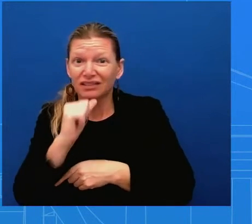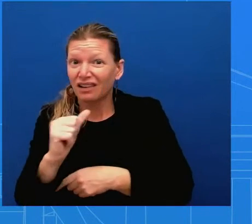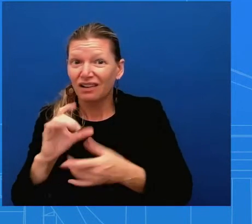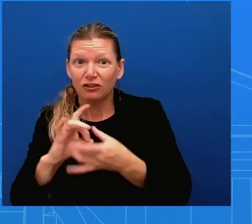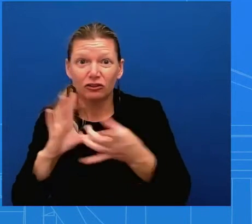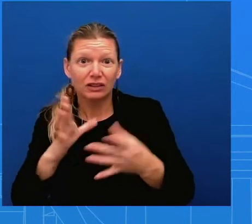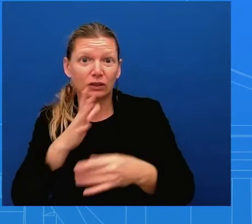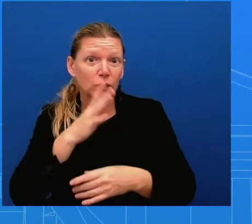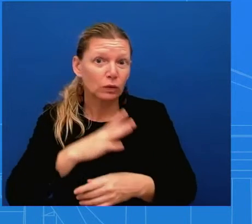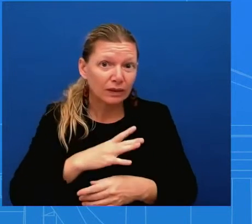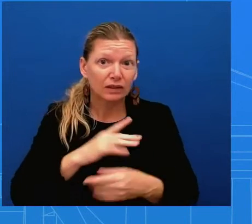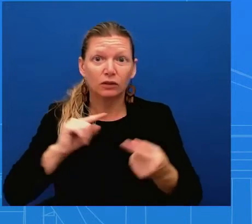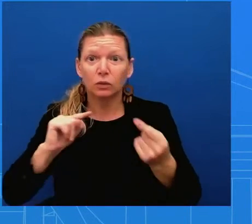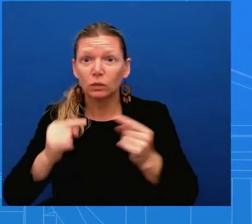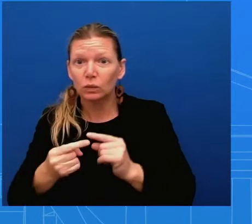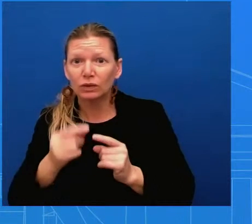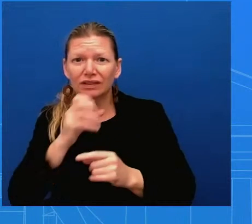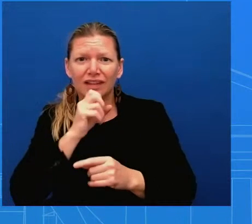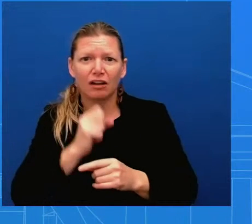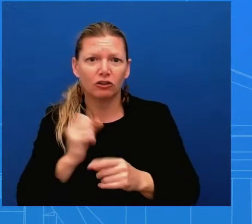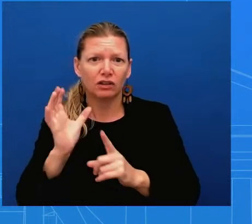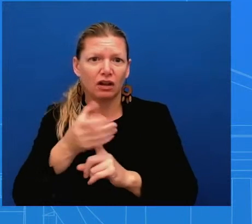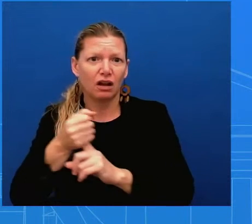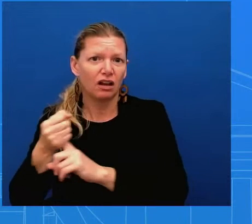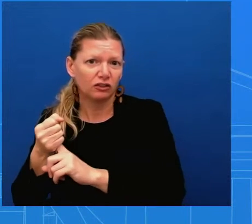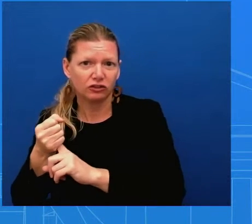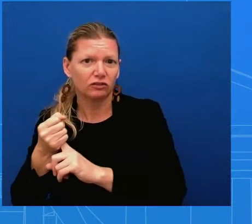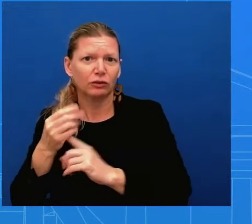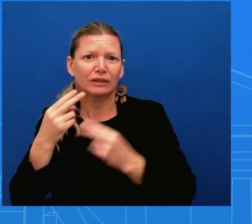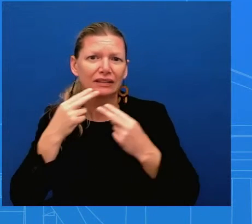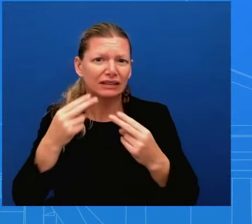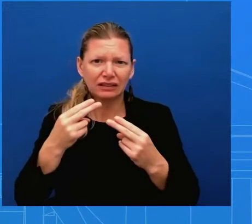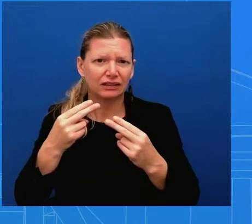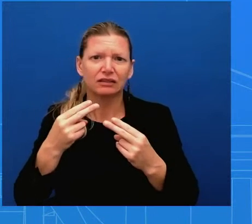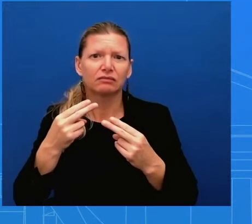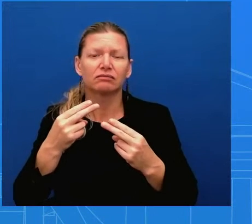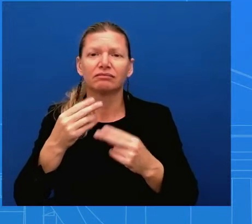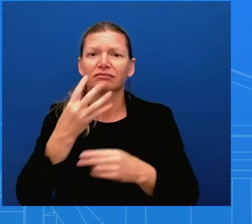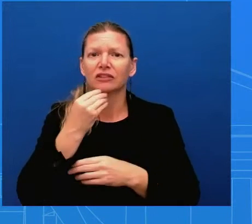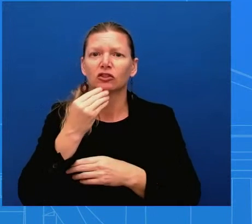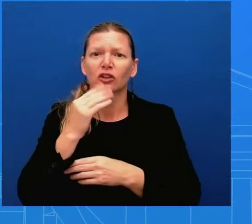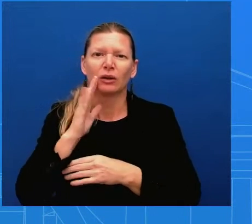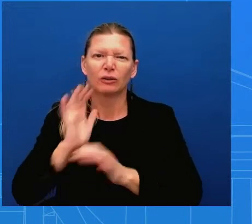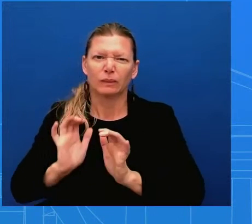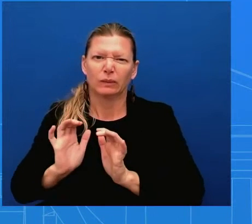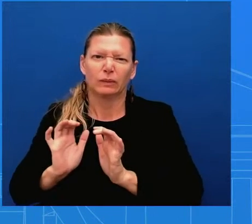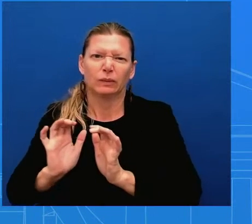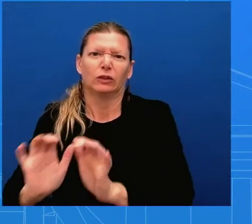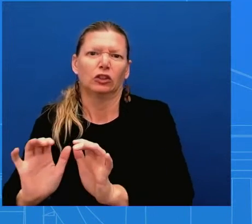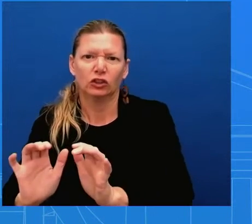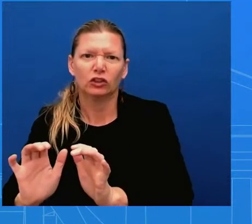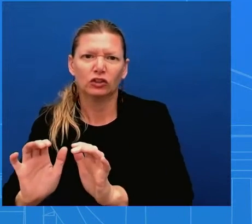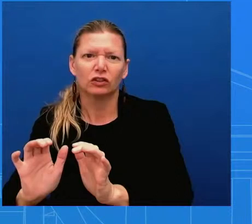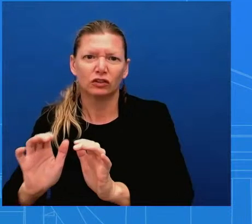for a ceasefire and hostage deal. The world should be calling on Hamas to come back to the table and accept a deal.